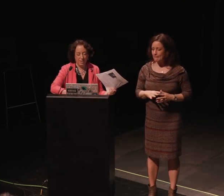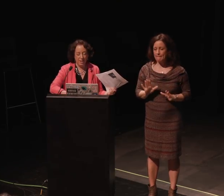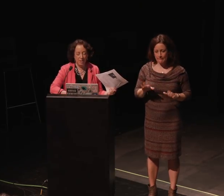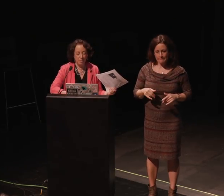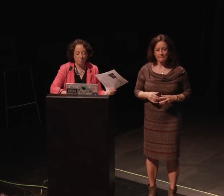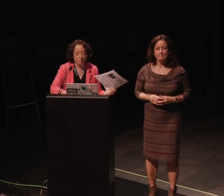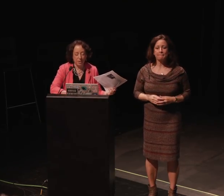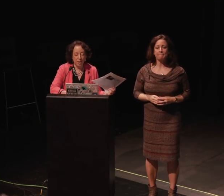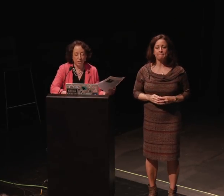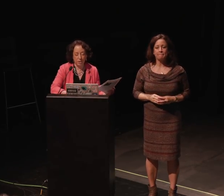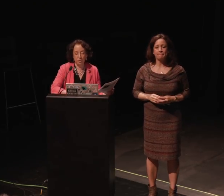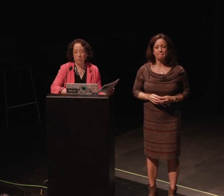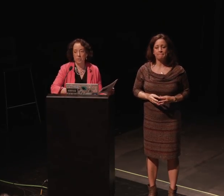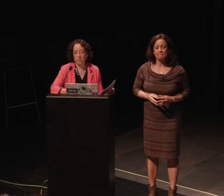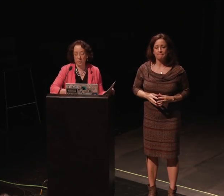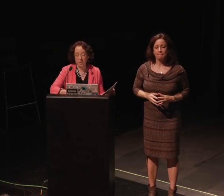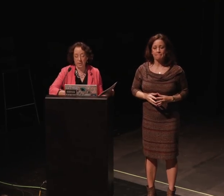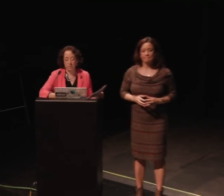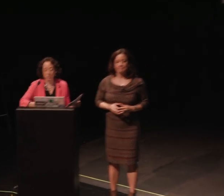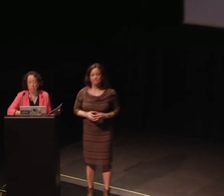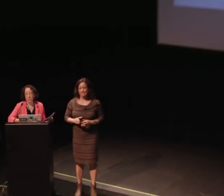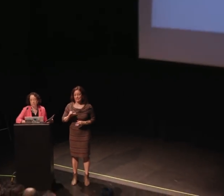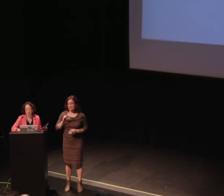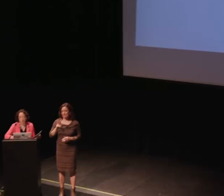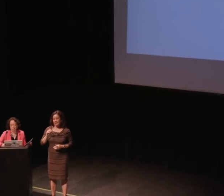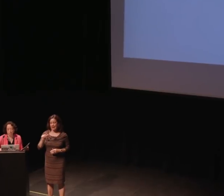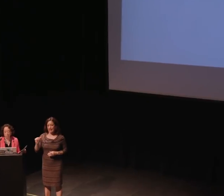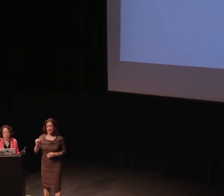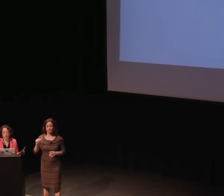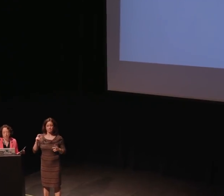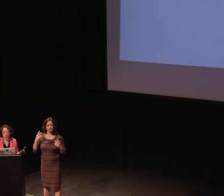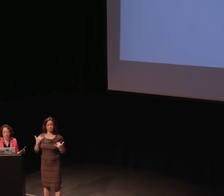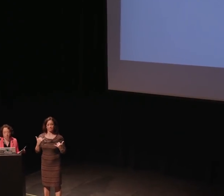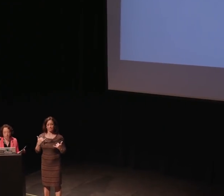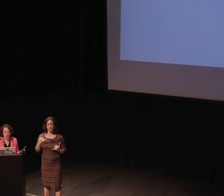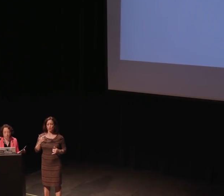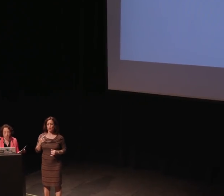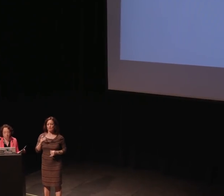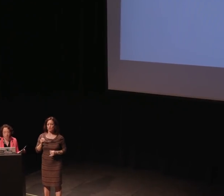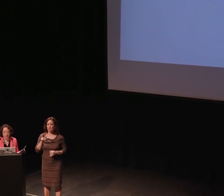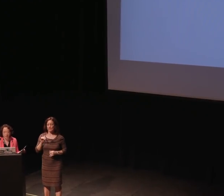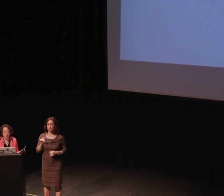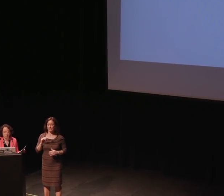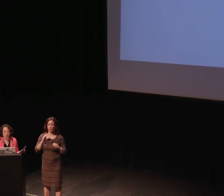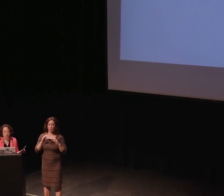So, the CVAA is a 21st century communications and video Accessibility Act.